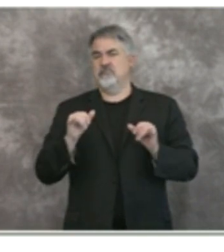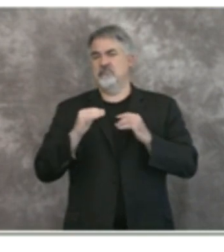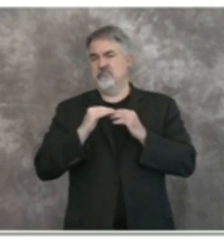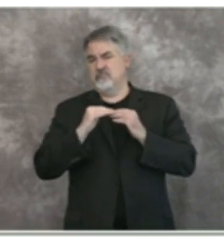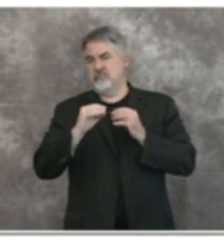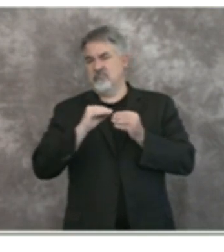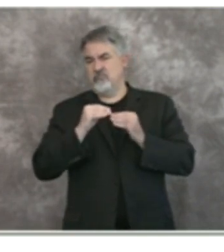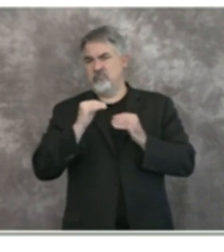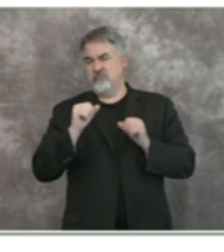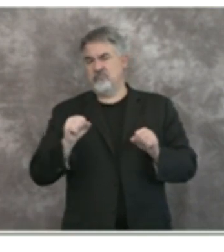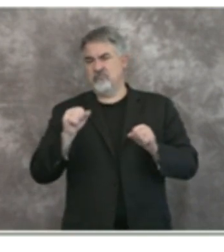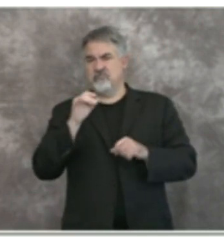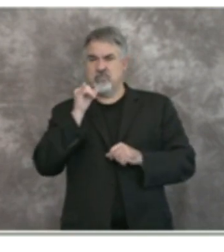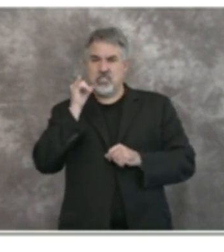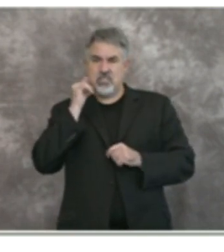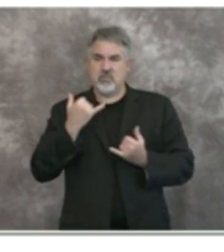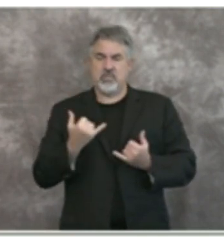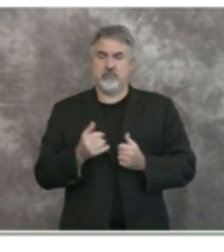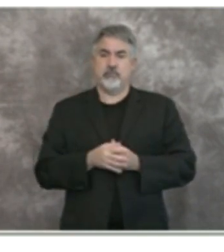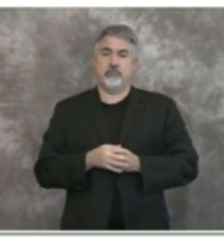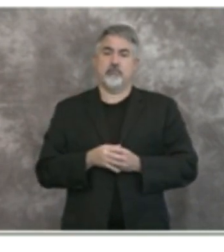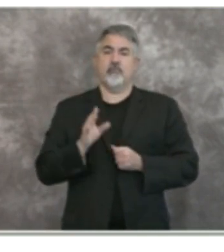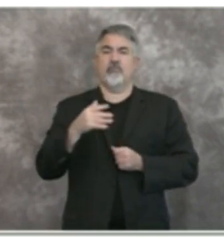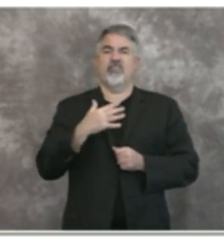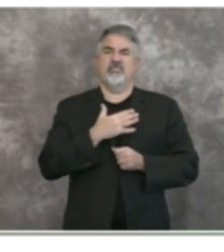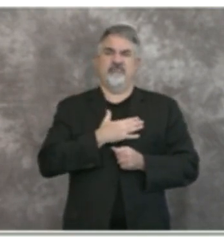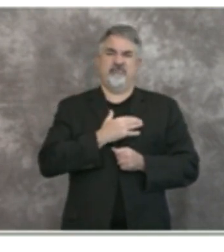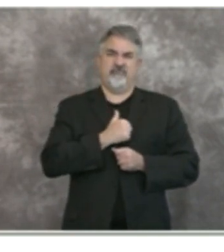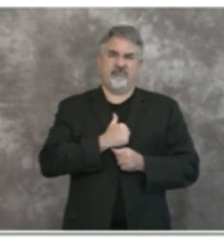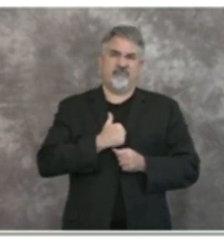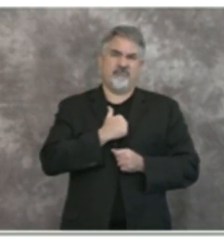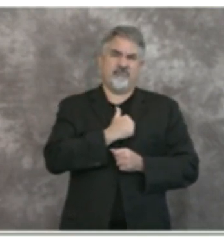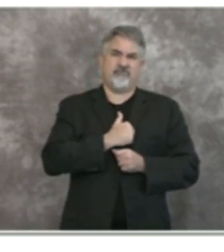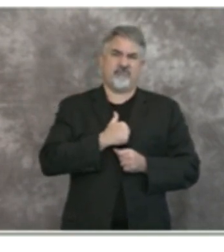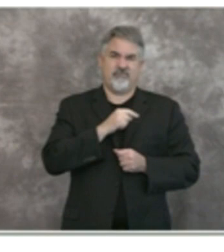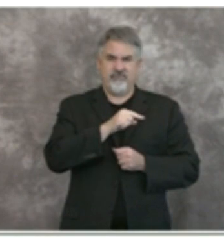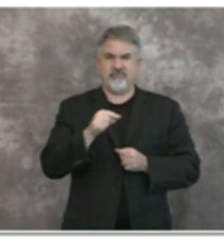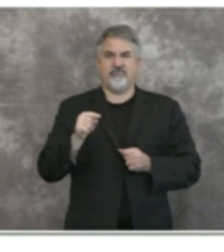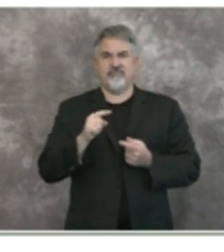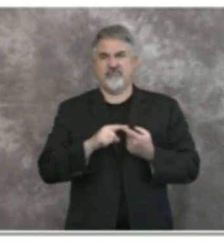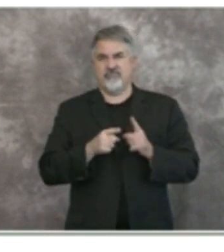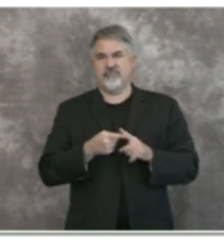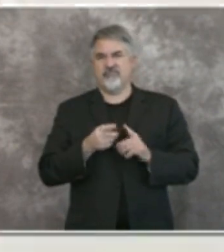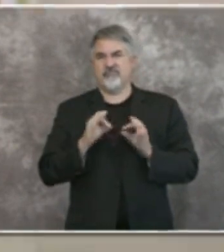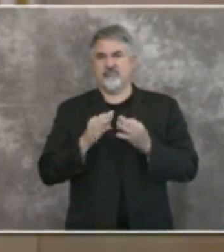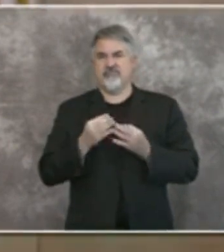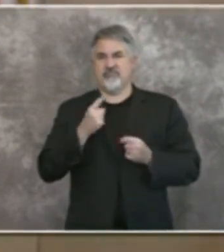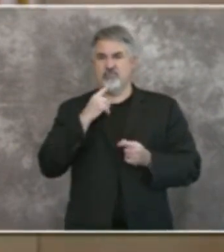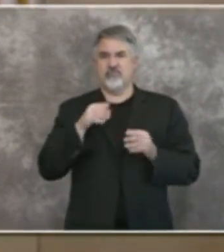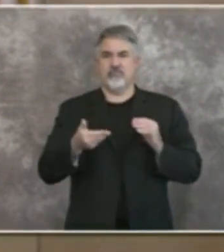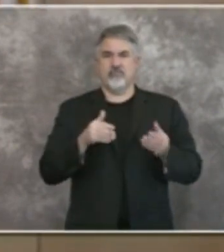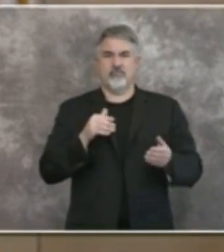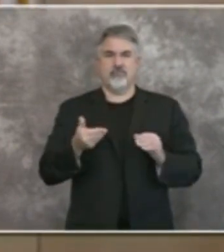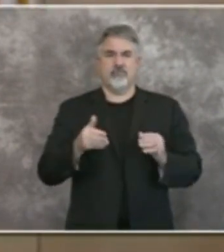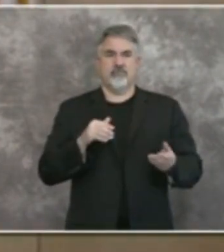DO NOT RACE AND ETHNICITY FOR 18 INDIVIDUALS. THE NUMBERS HAVE NOT SIGNIFICANTLY CHANGE